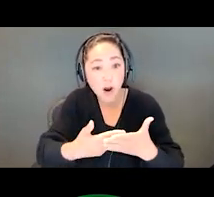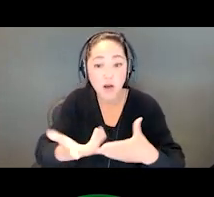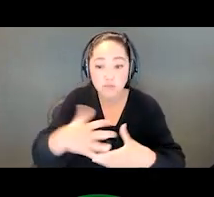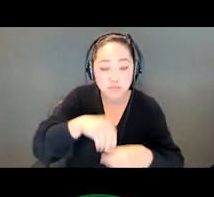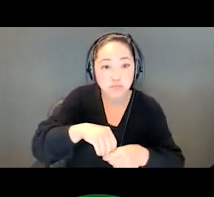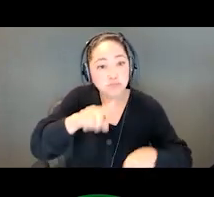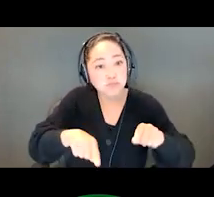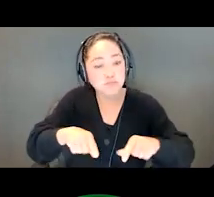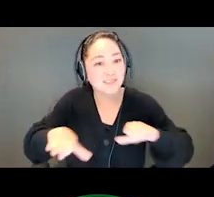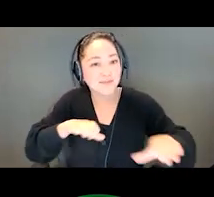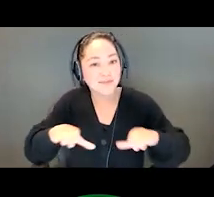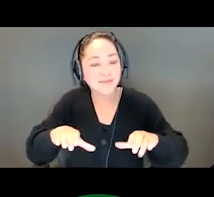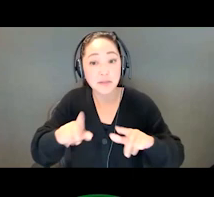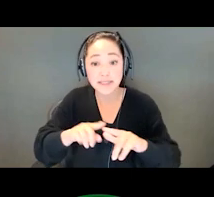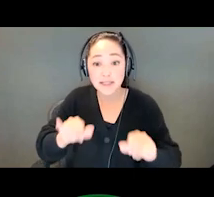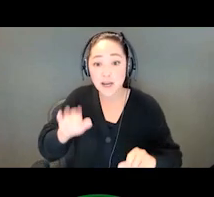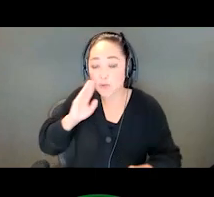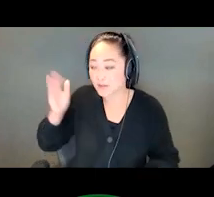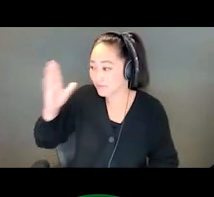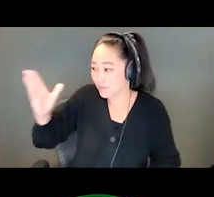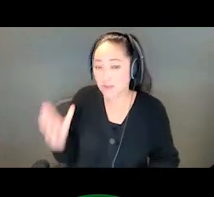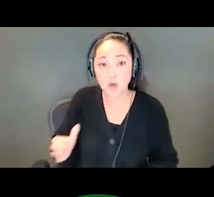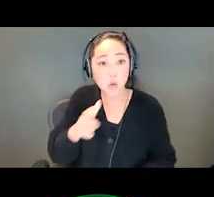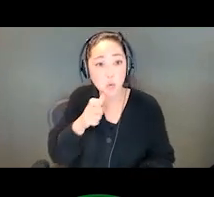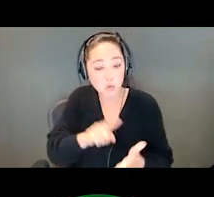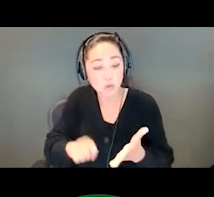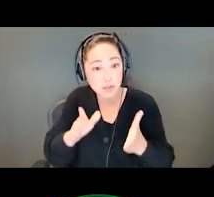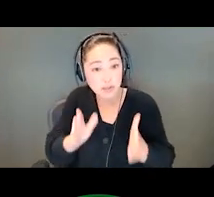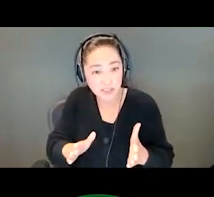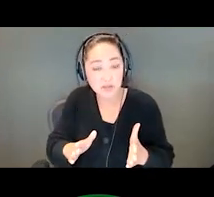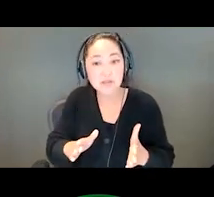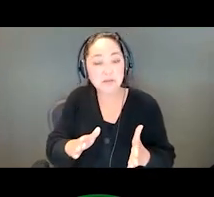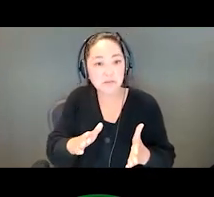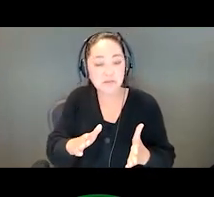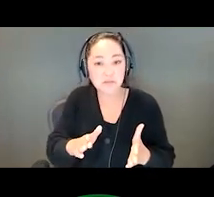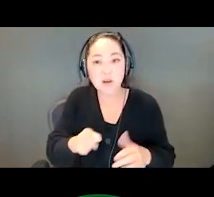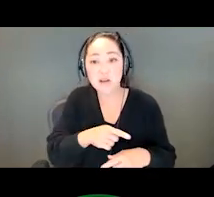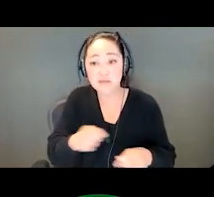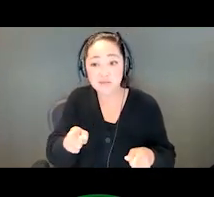As well as from researchers studying barriers and facilitators to park accessibility and